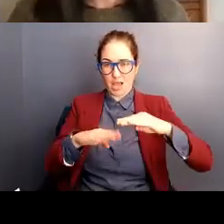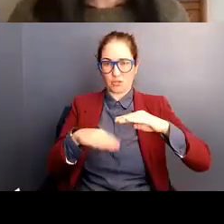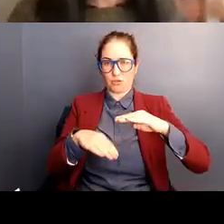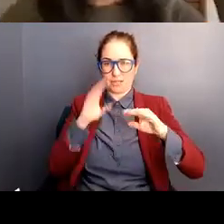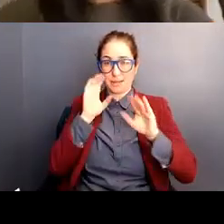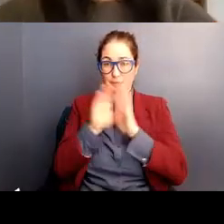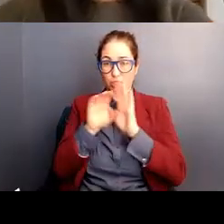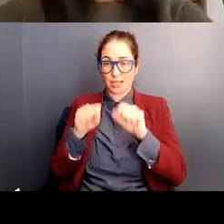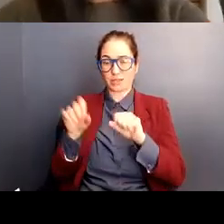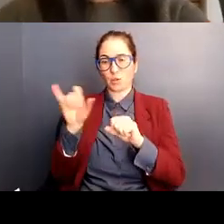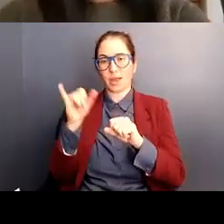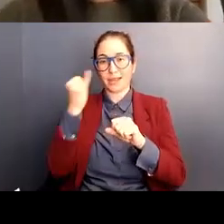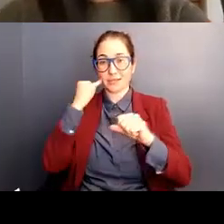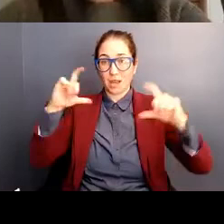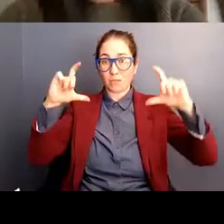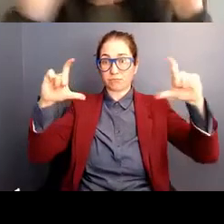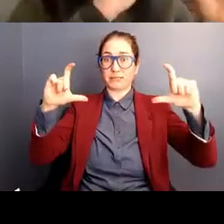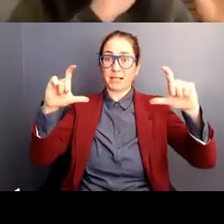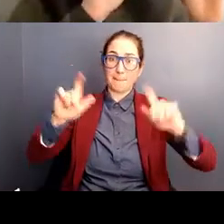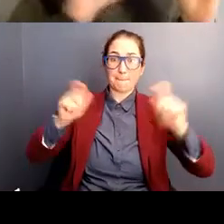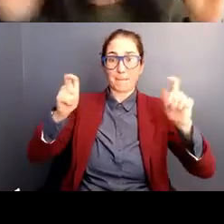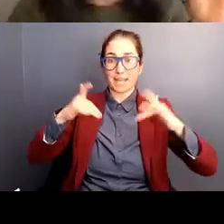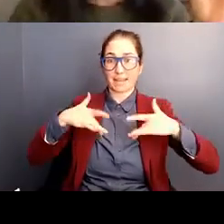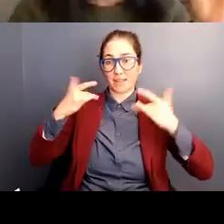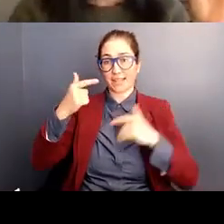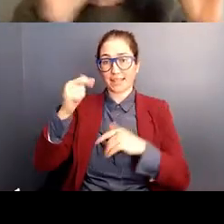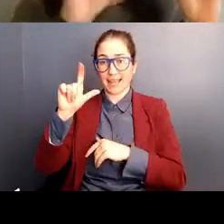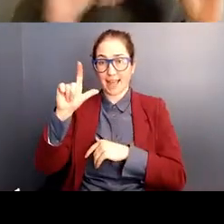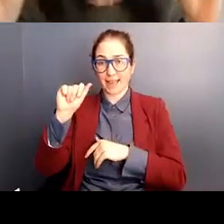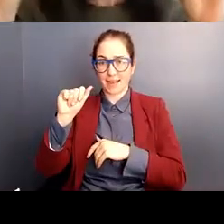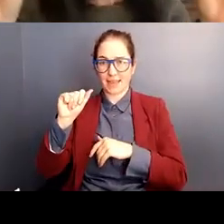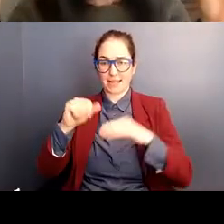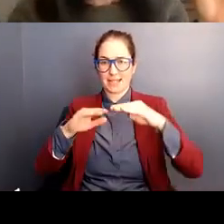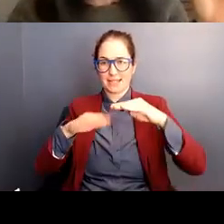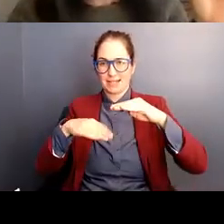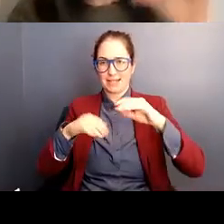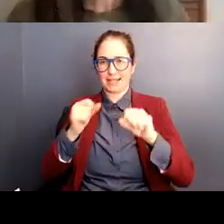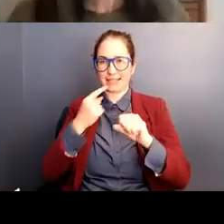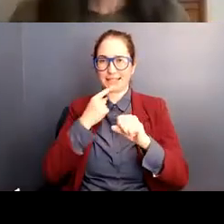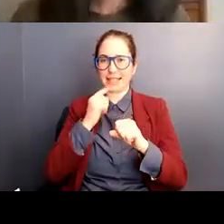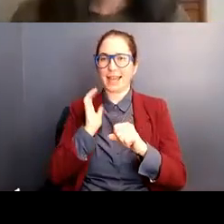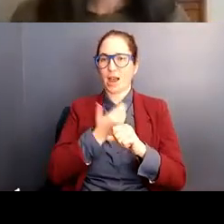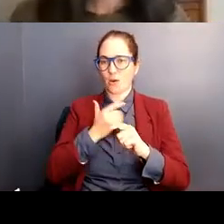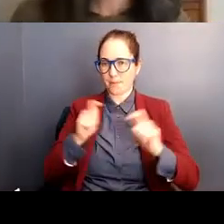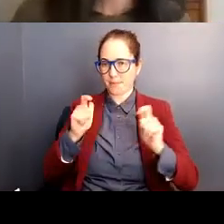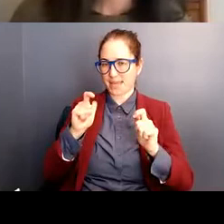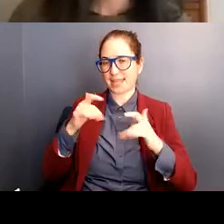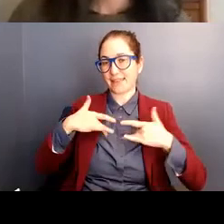so if it's like big event, our big Gala, you would have in text, our big event, our big Gala. Be really clear for people who are